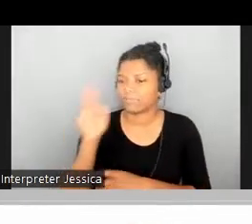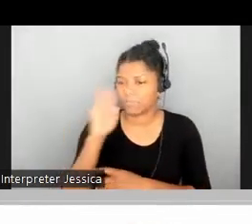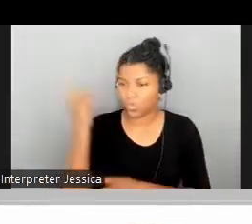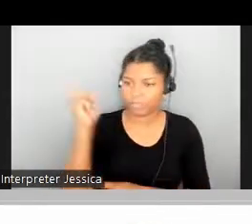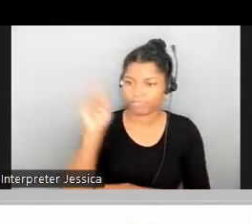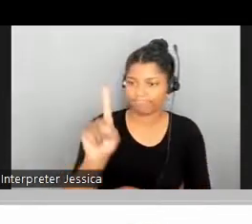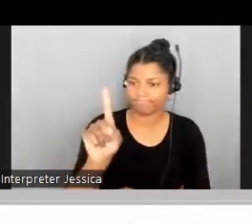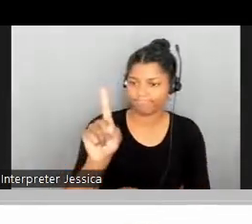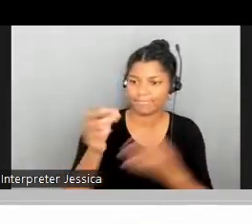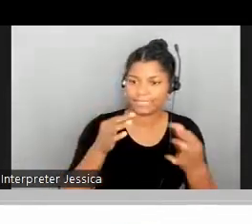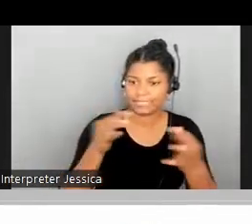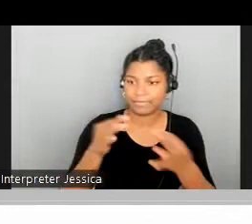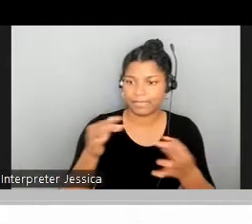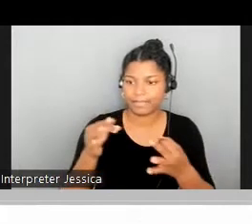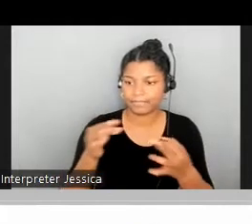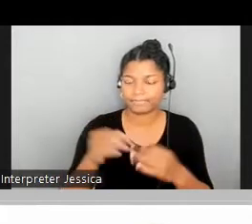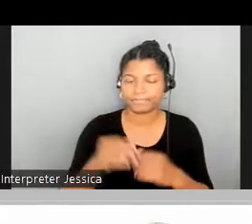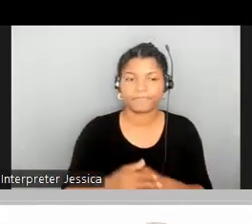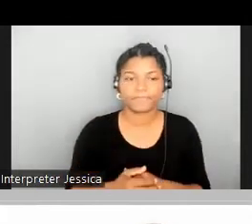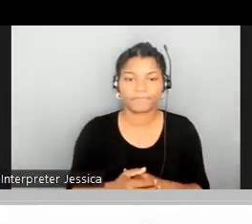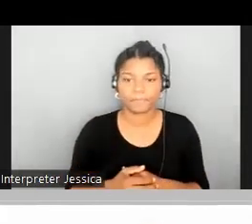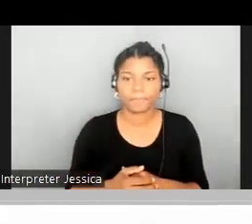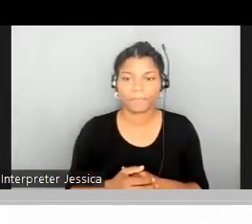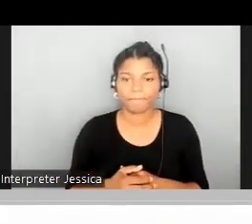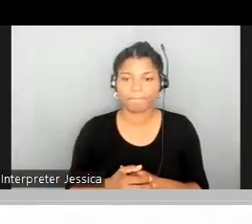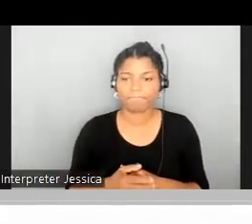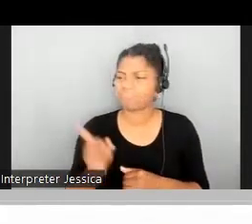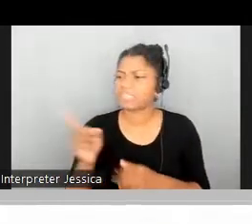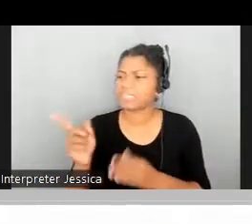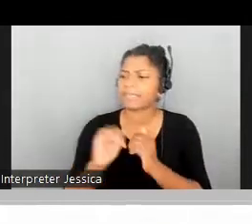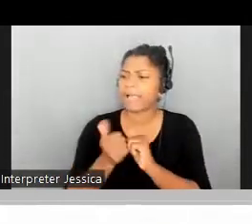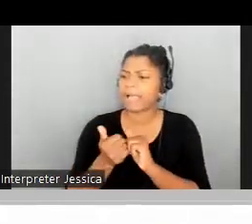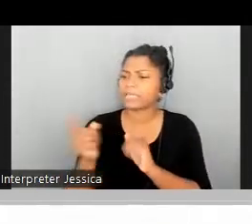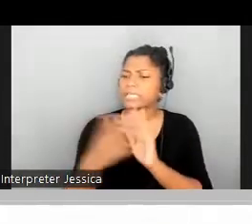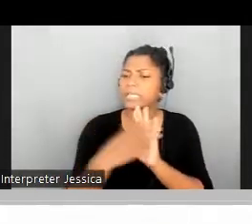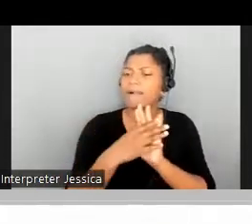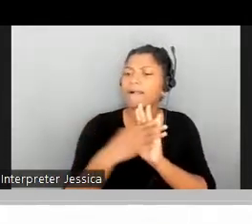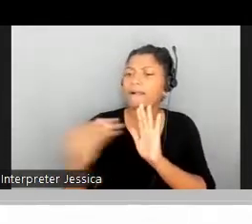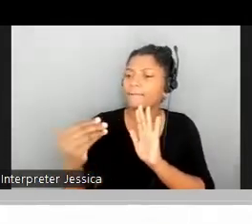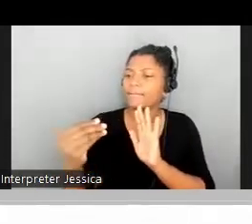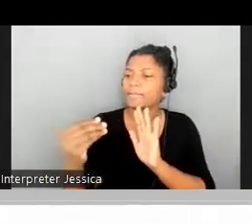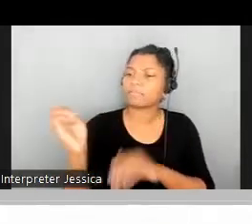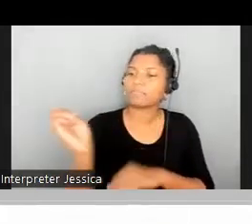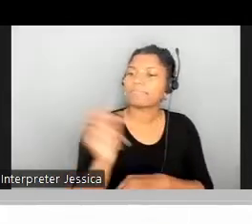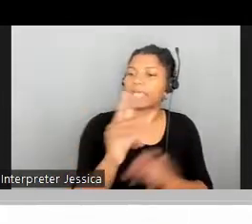Iowa Department on Aging and how they went about replicating components of this.